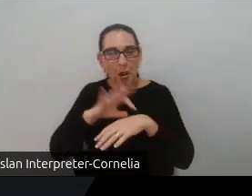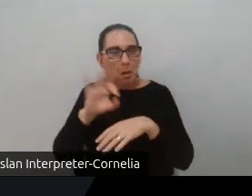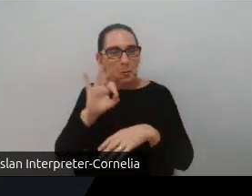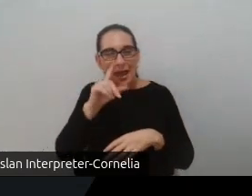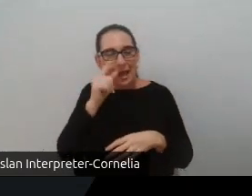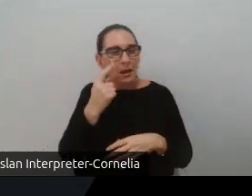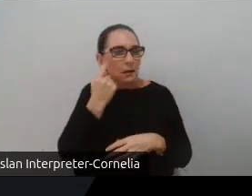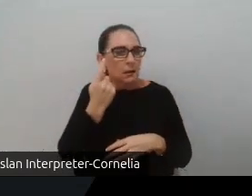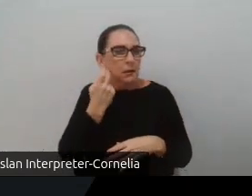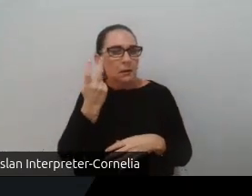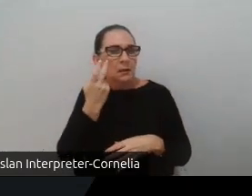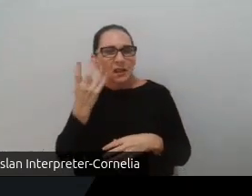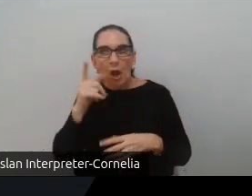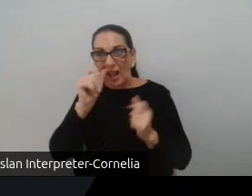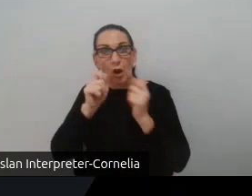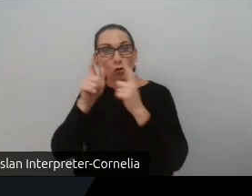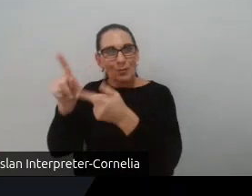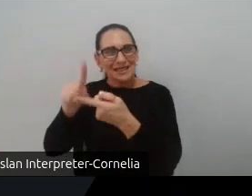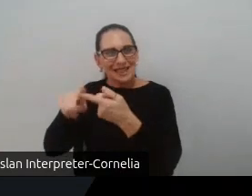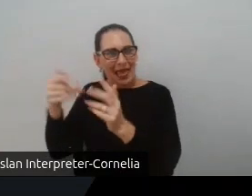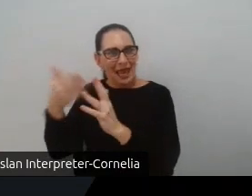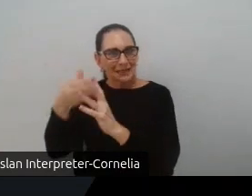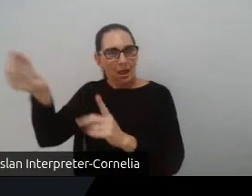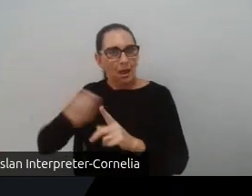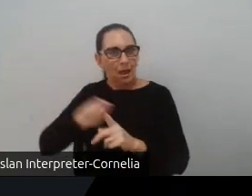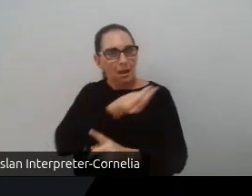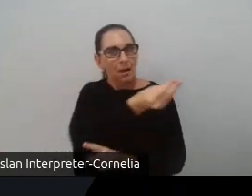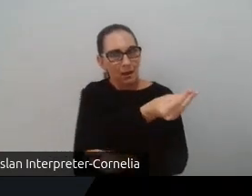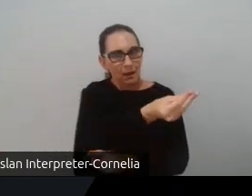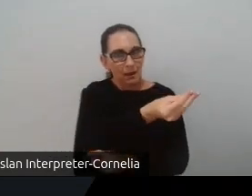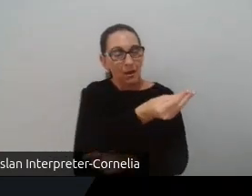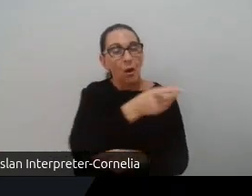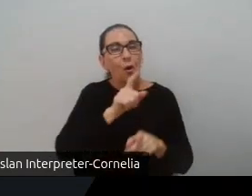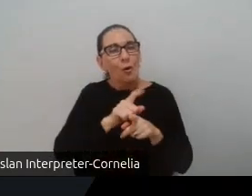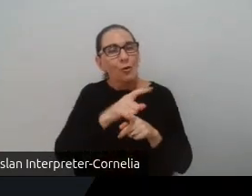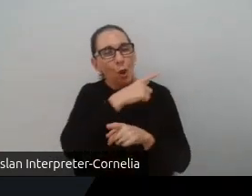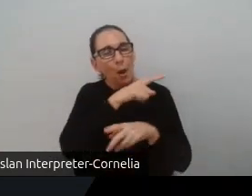um letter. Also copies of statements from the police about the alleged breaches. It can be that